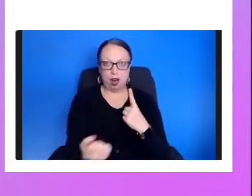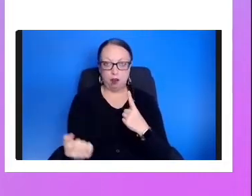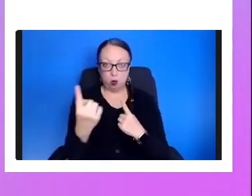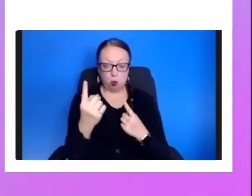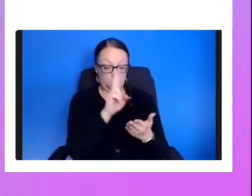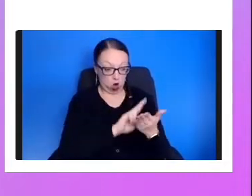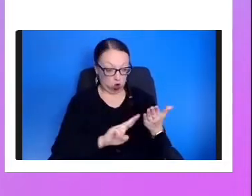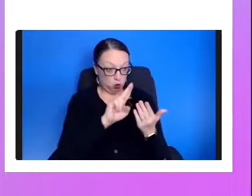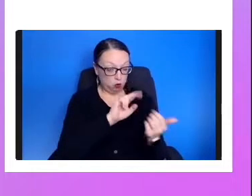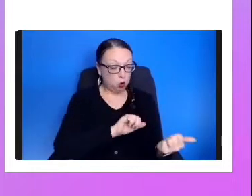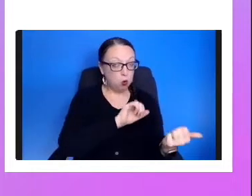or an adaptive approach.